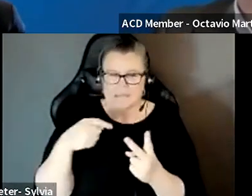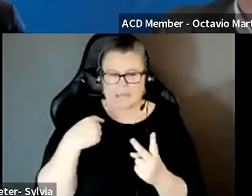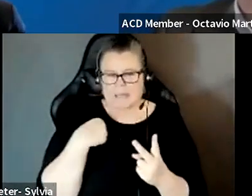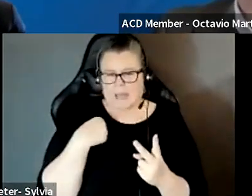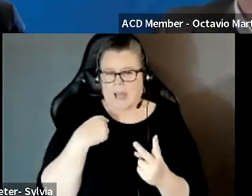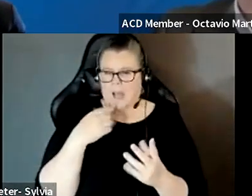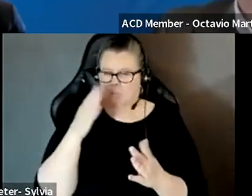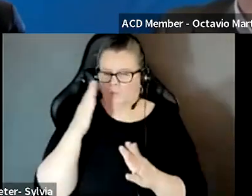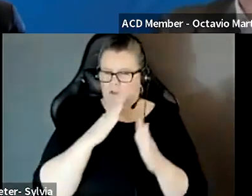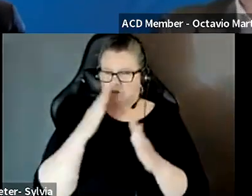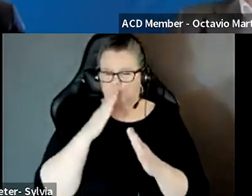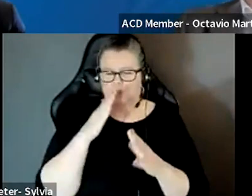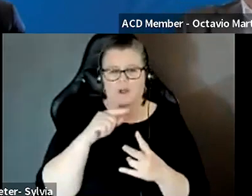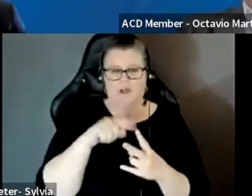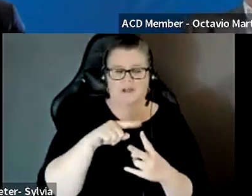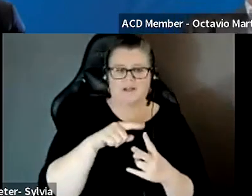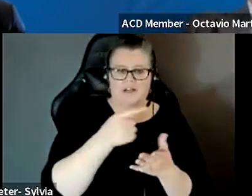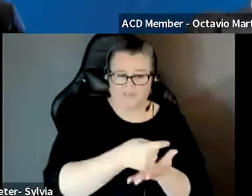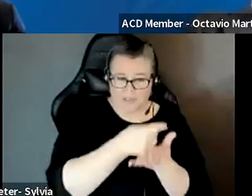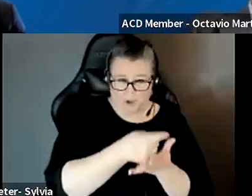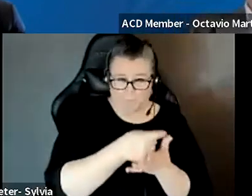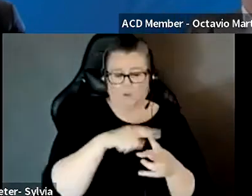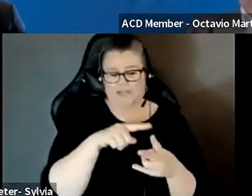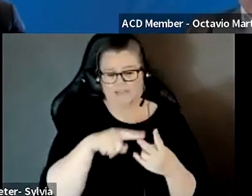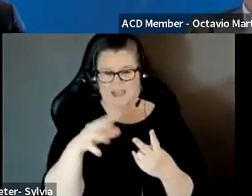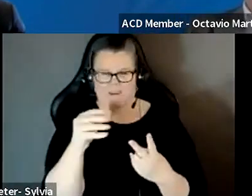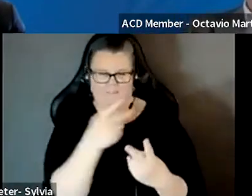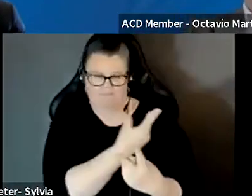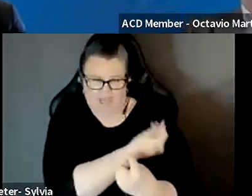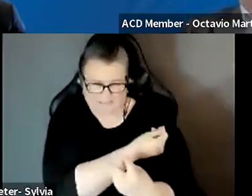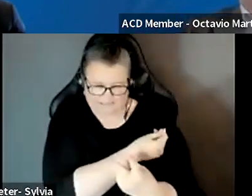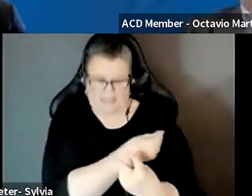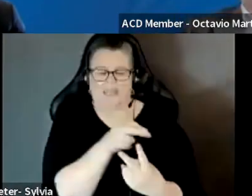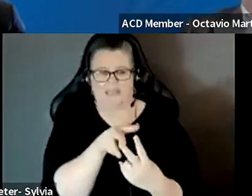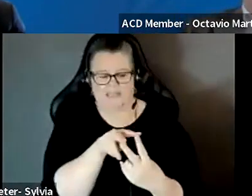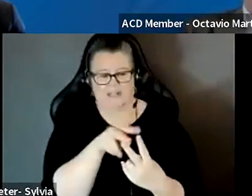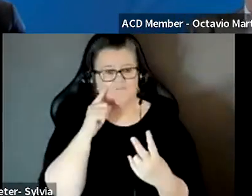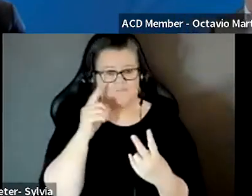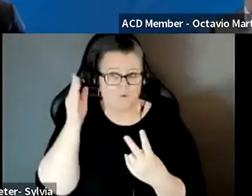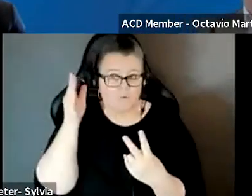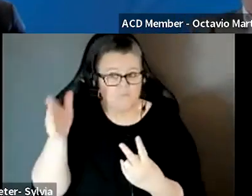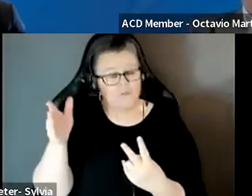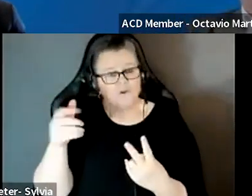the therapeutics and also vaccine work, because as we're headed -- looking forward, I was excited to see the distribution --